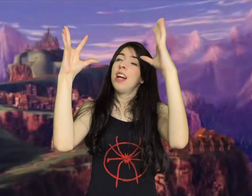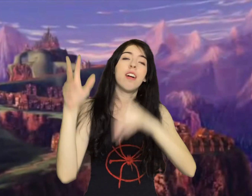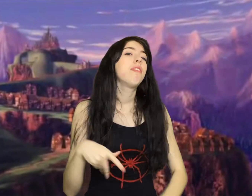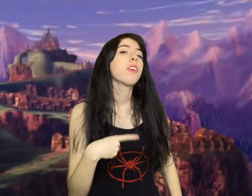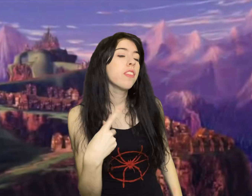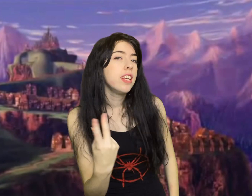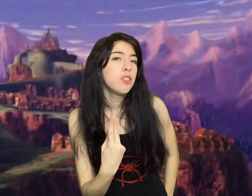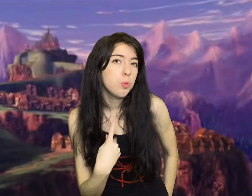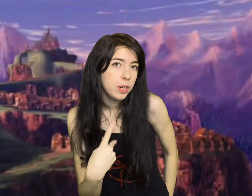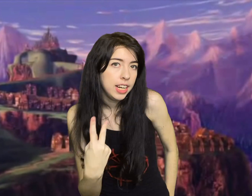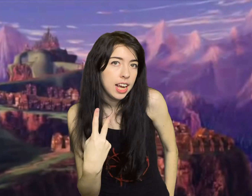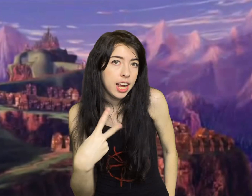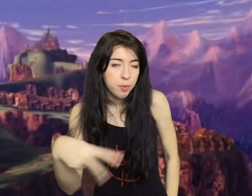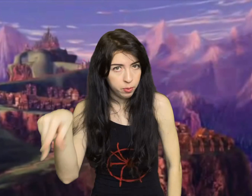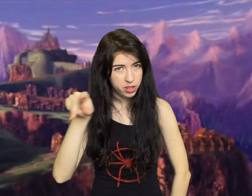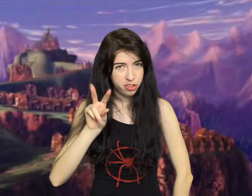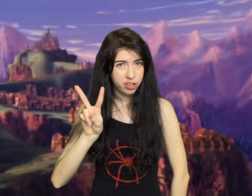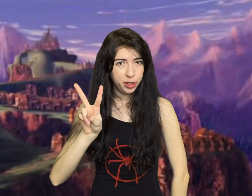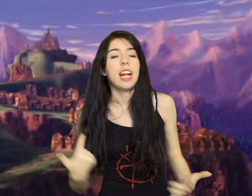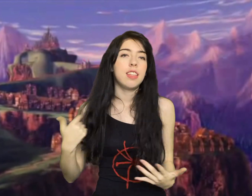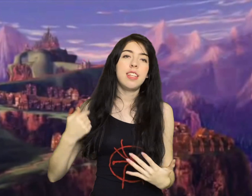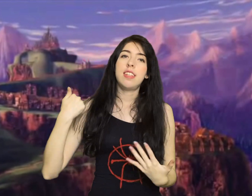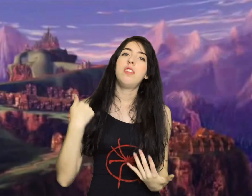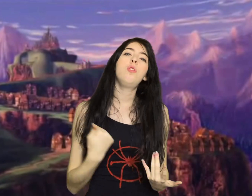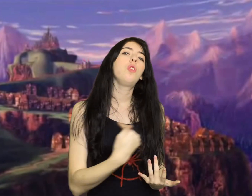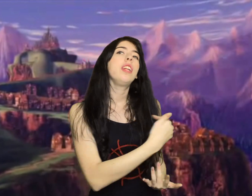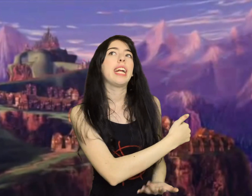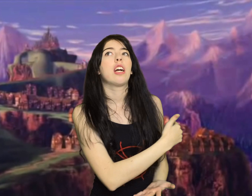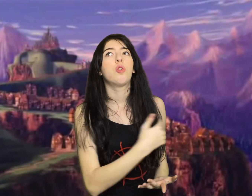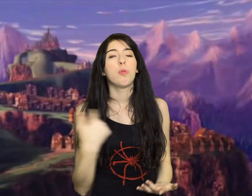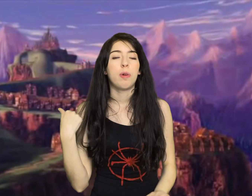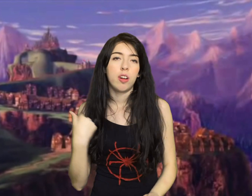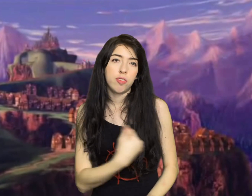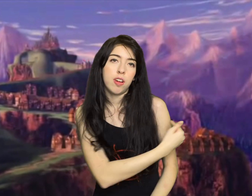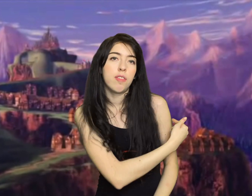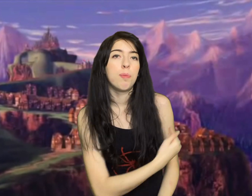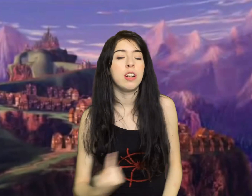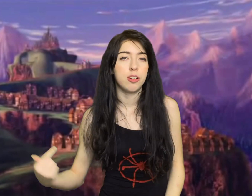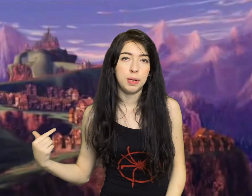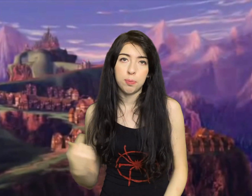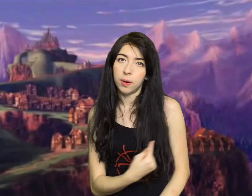for this WE i went with two. this is usually like a group of- of a bunch of people.